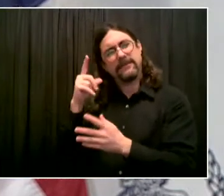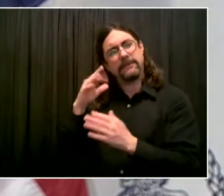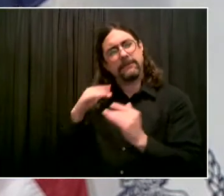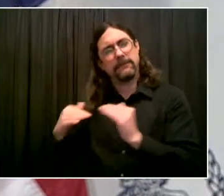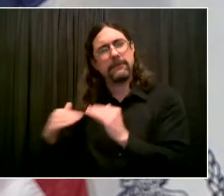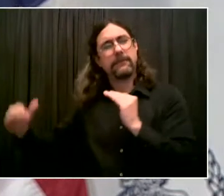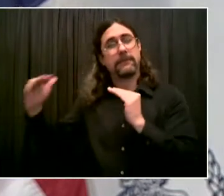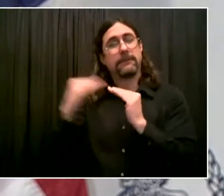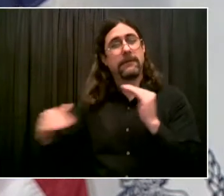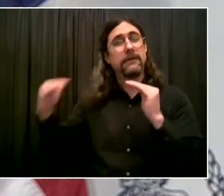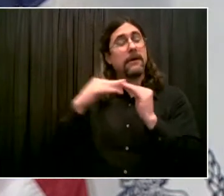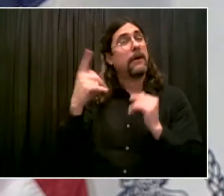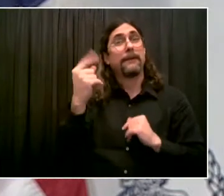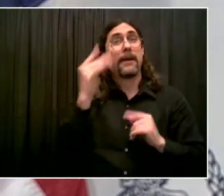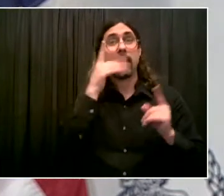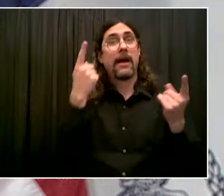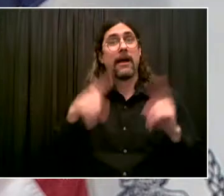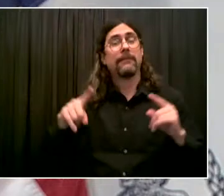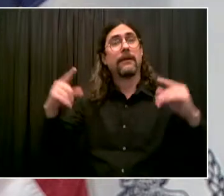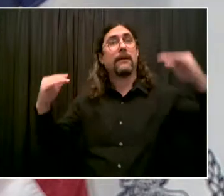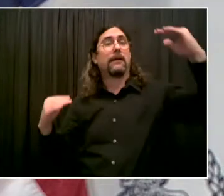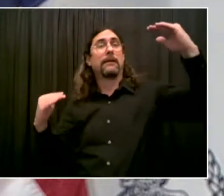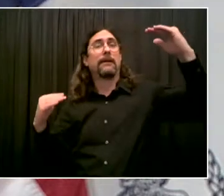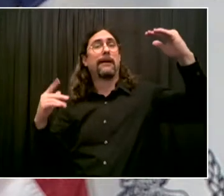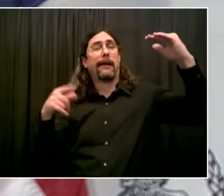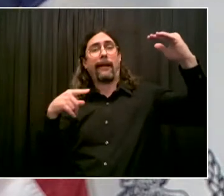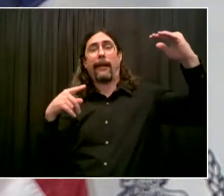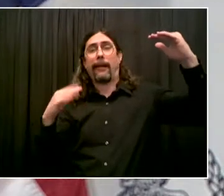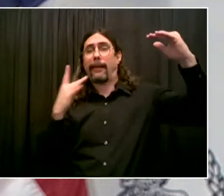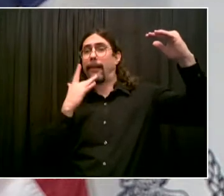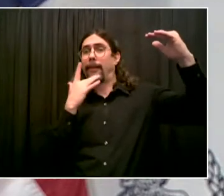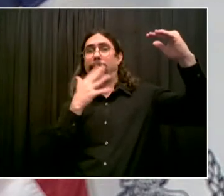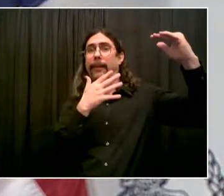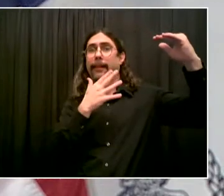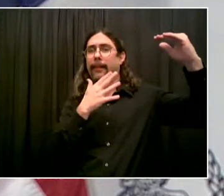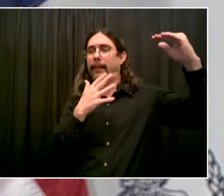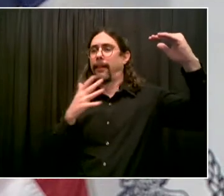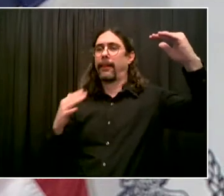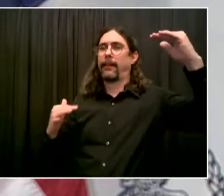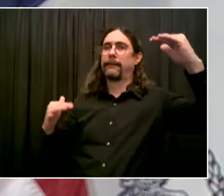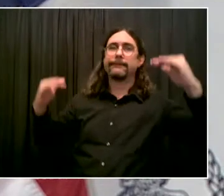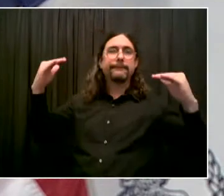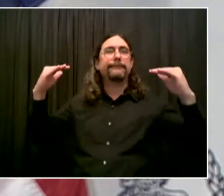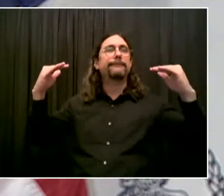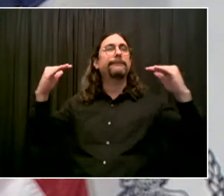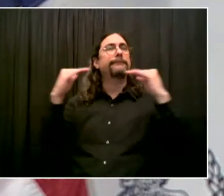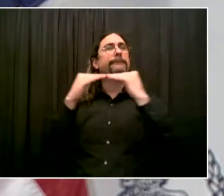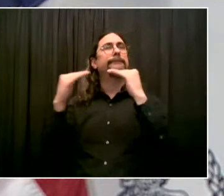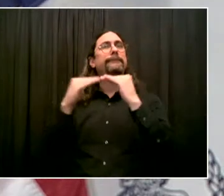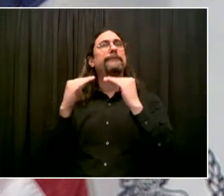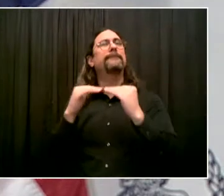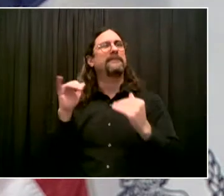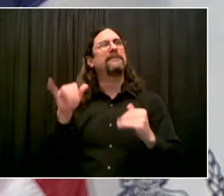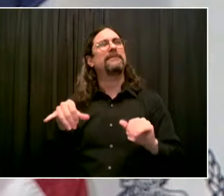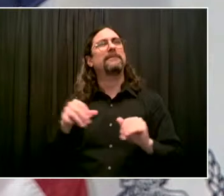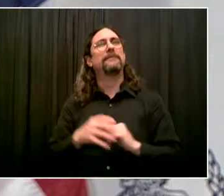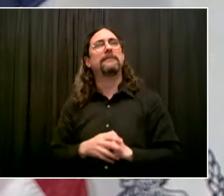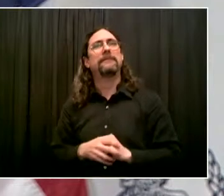WHO HAVE EXPERIENCED HET MOST INJUSTICE. IT WILL CHANGE THE WAY WE POLICE, IT WILL